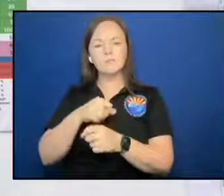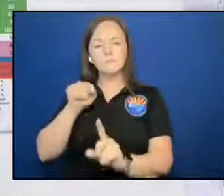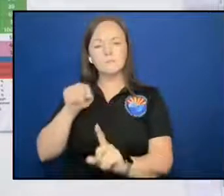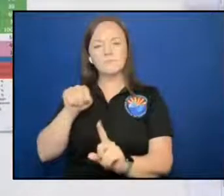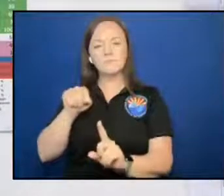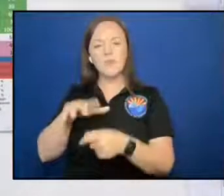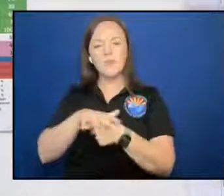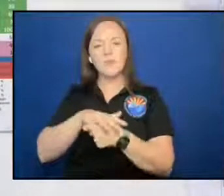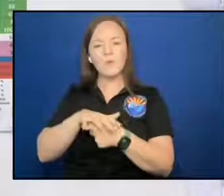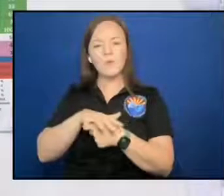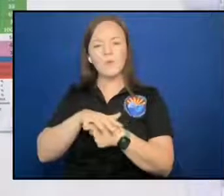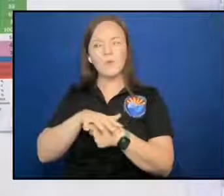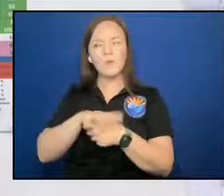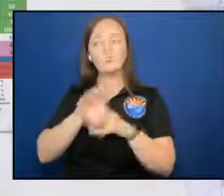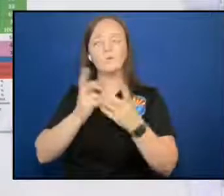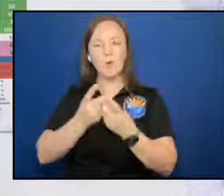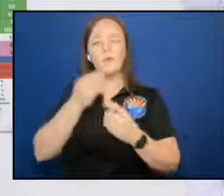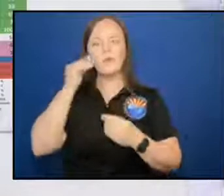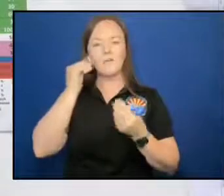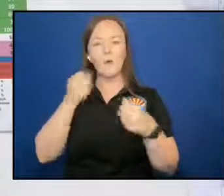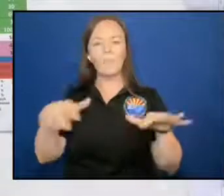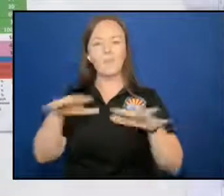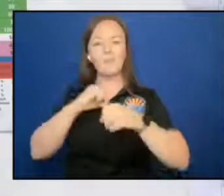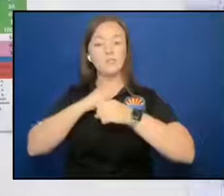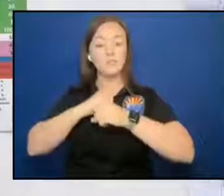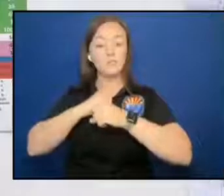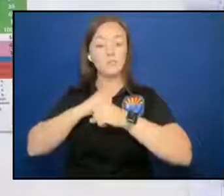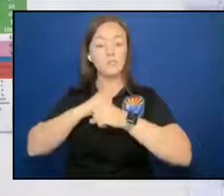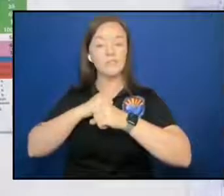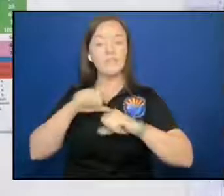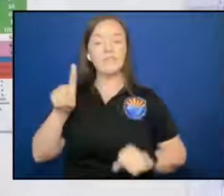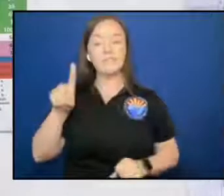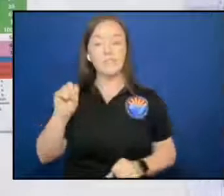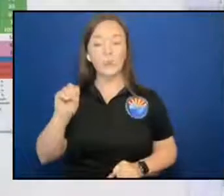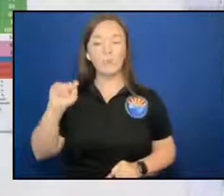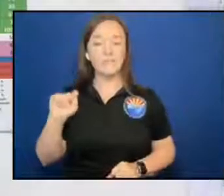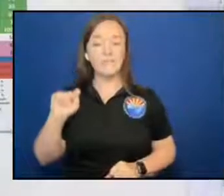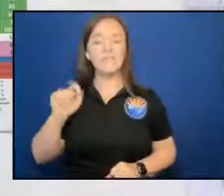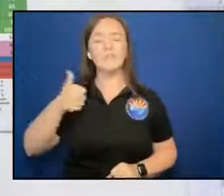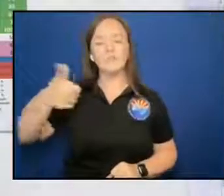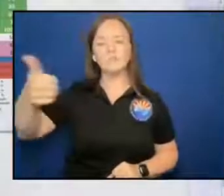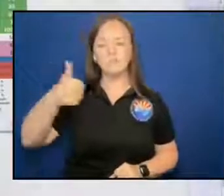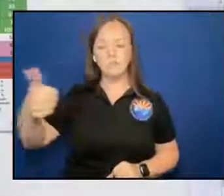DO SO IMMEDIATELY AND IF YOU CANNOT EVACUATE, PLEASE FIND HIGH GROUND. THE THREAT OF FLOODING IS GREATER